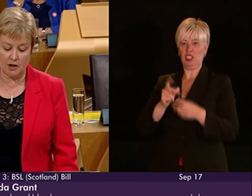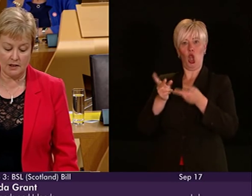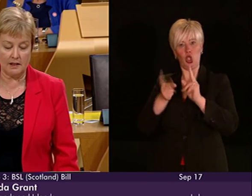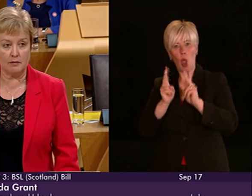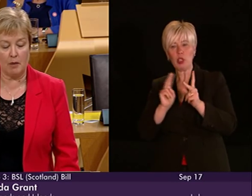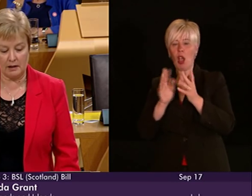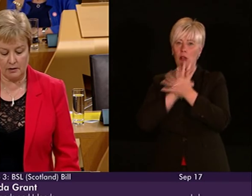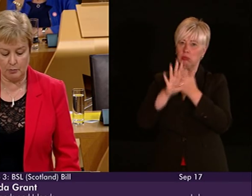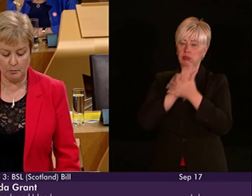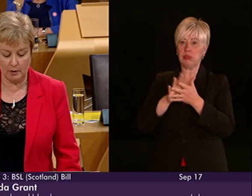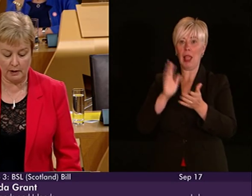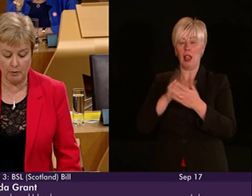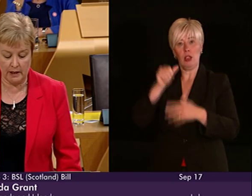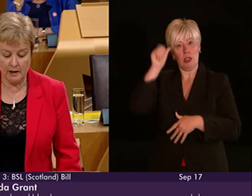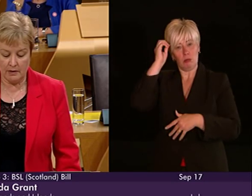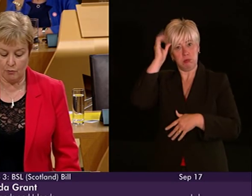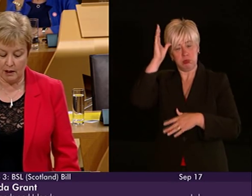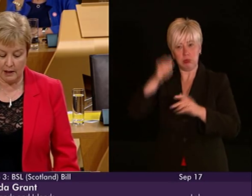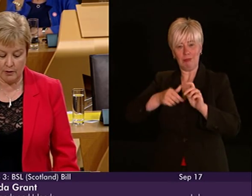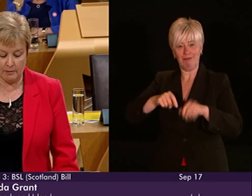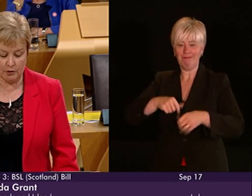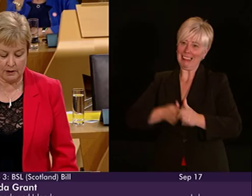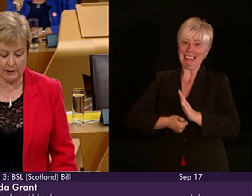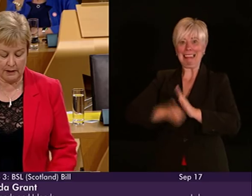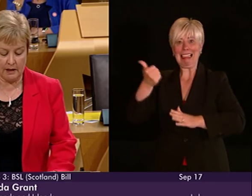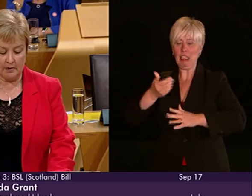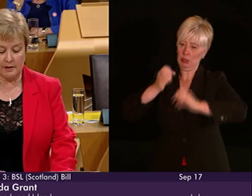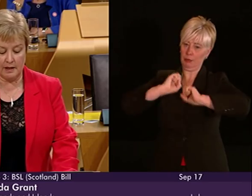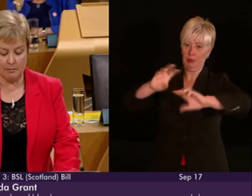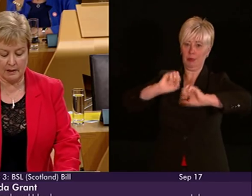that they can translate it to pupils in a way that allows them to achieve the same level of